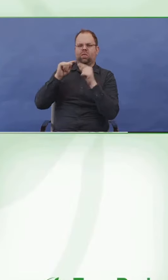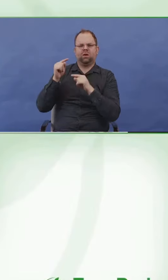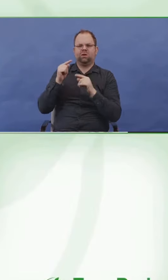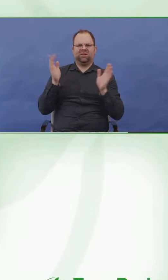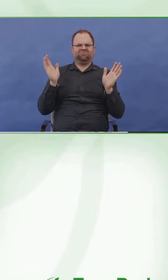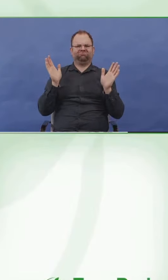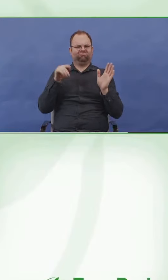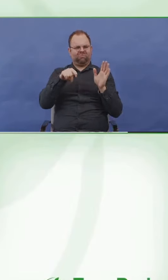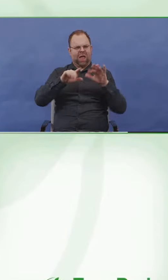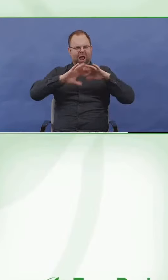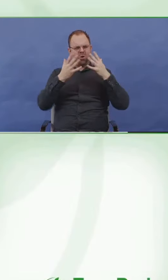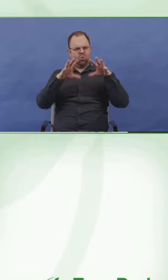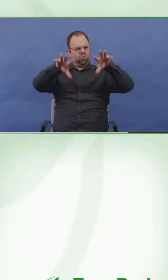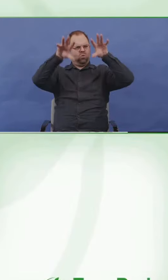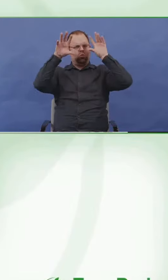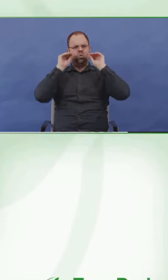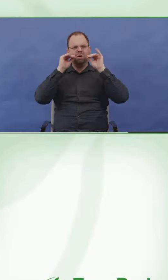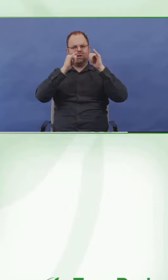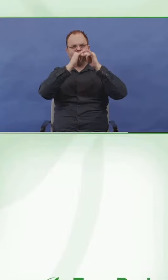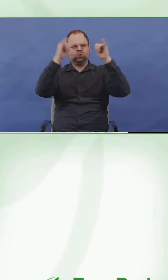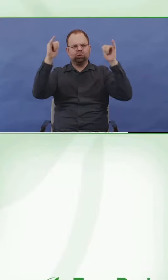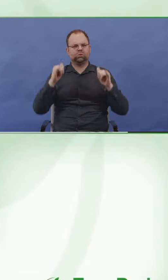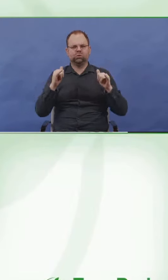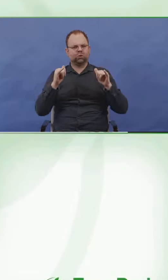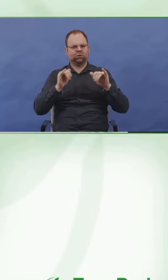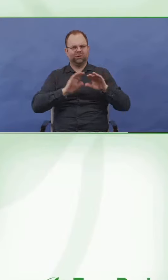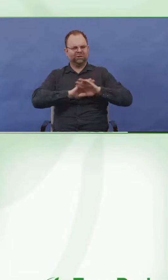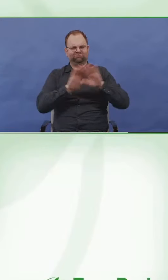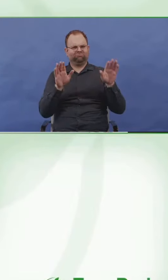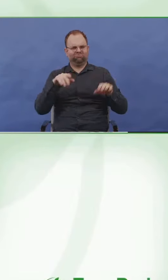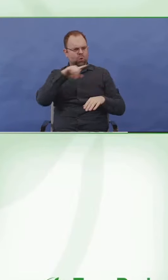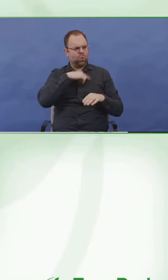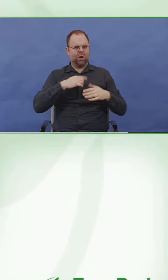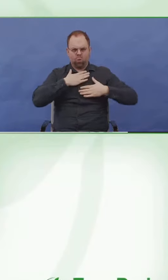in our communities and many of you here to achieve what we achieved today.